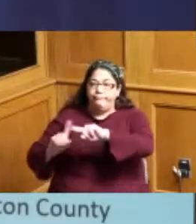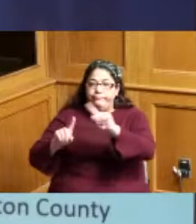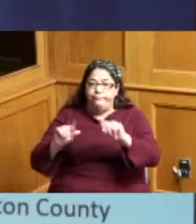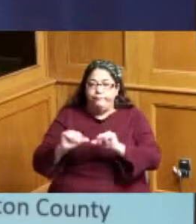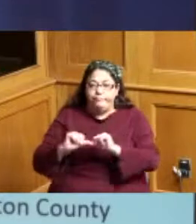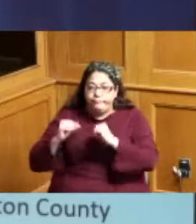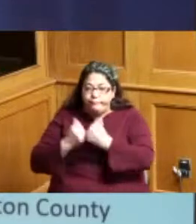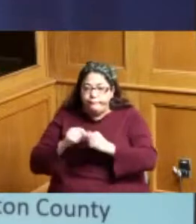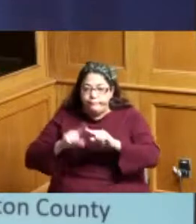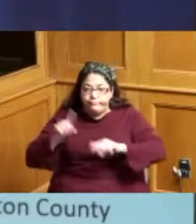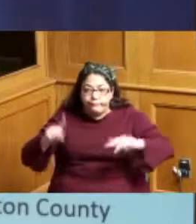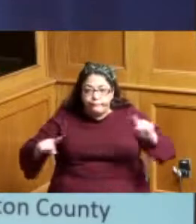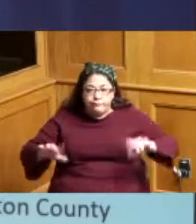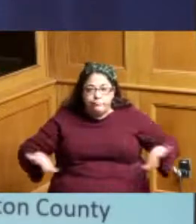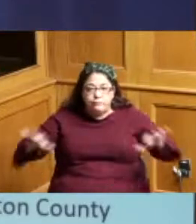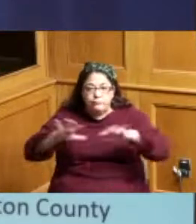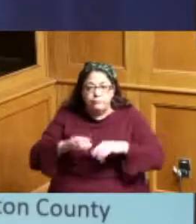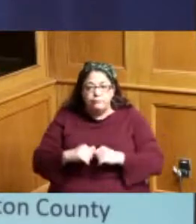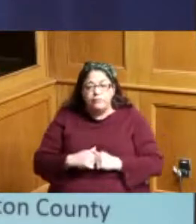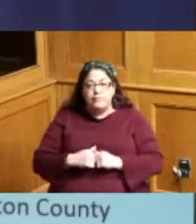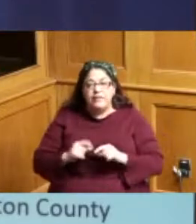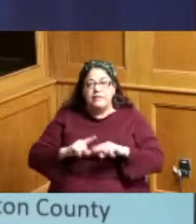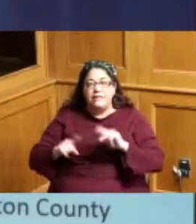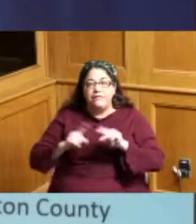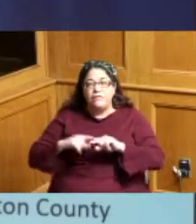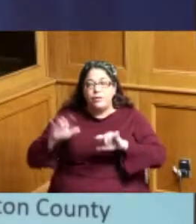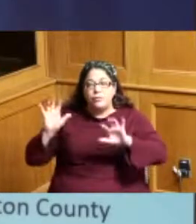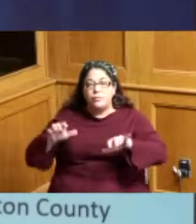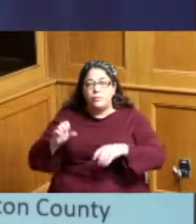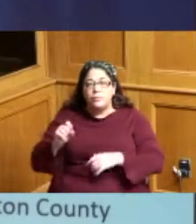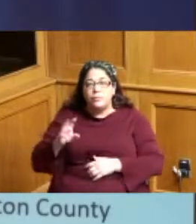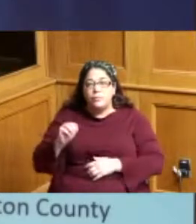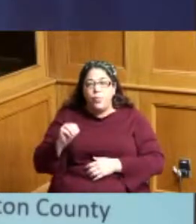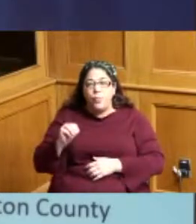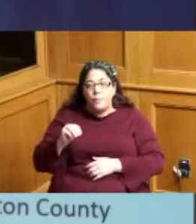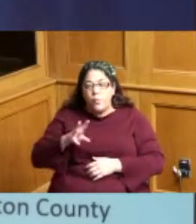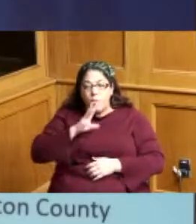across the county a different Stormwater District agencies that currently may have a stormwater fee